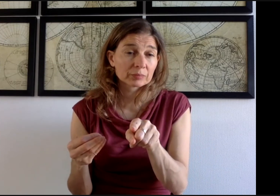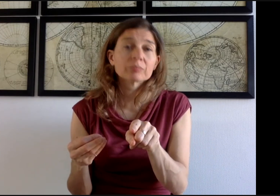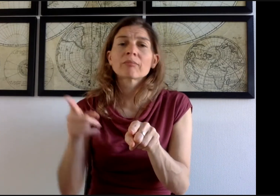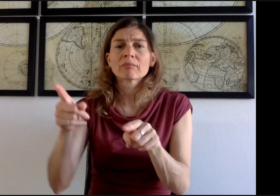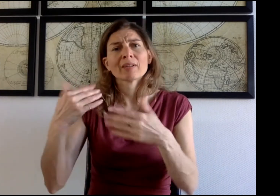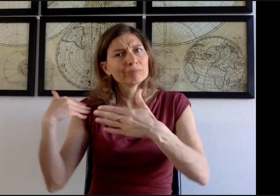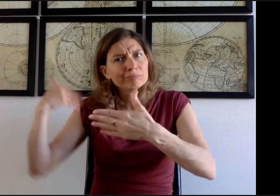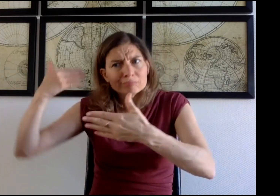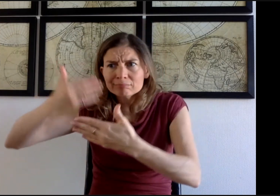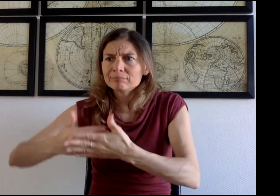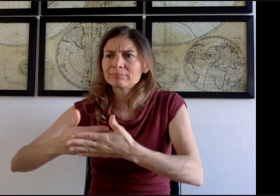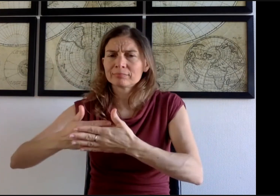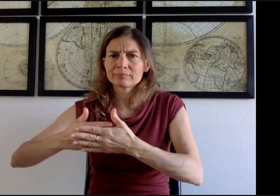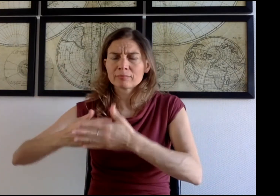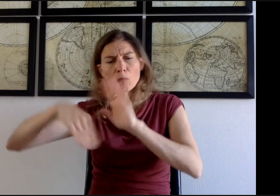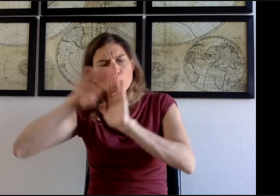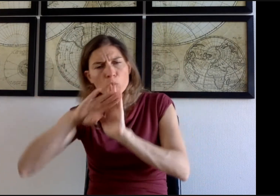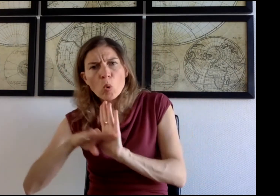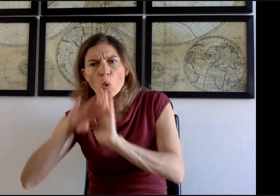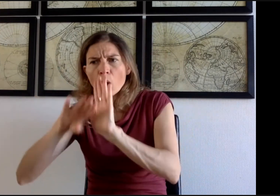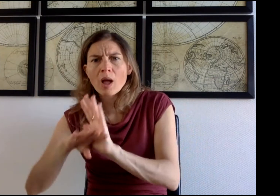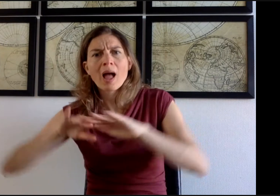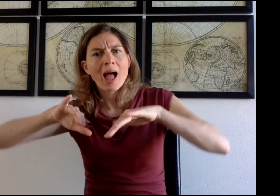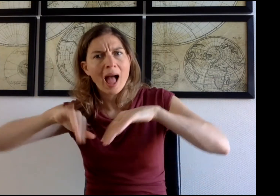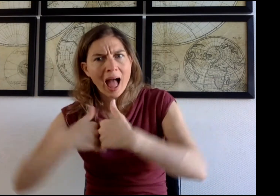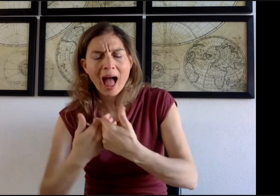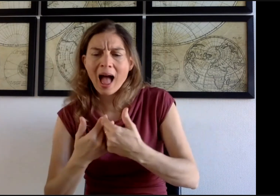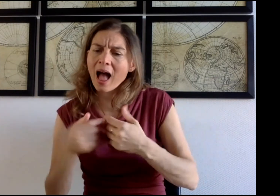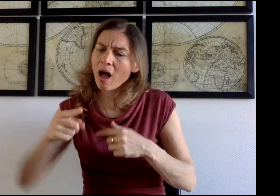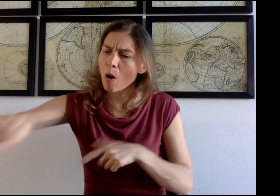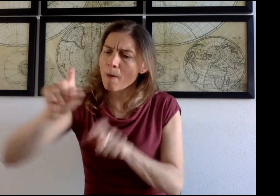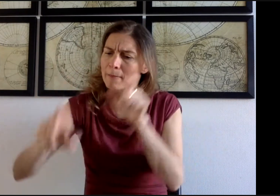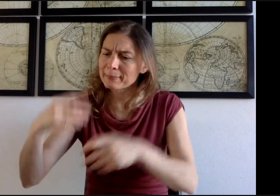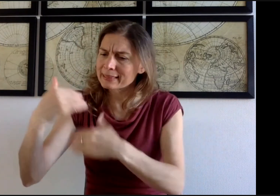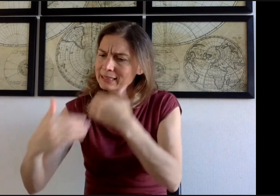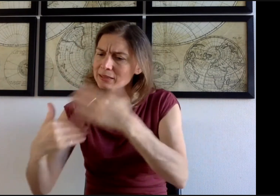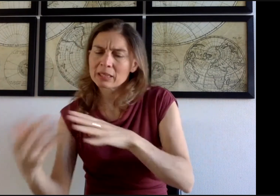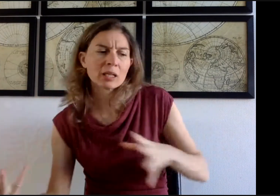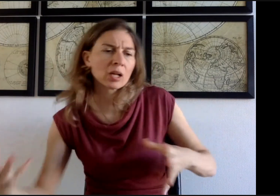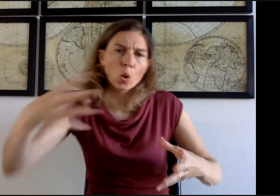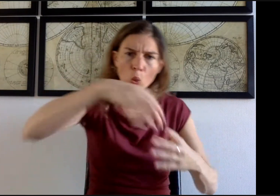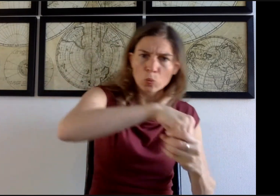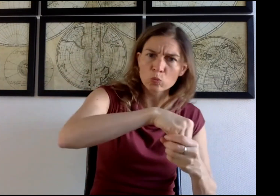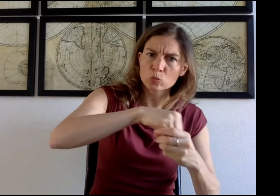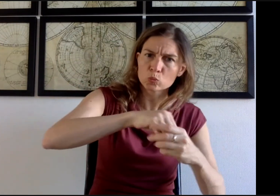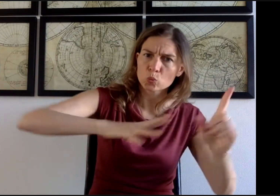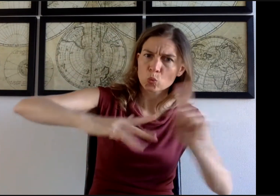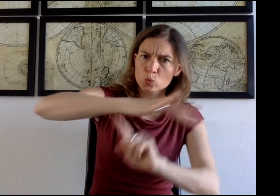This situation can or could suspend... Tremendously...